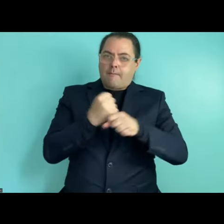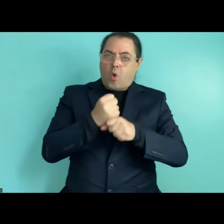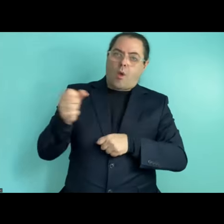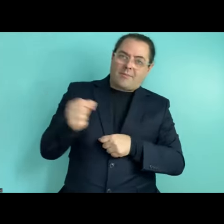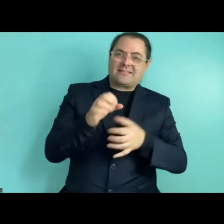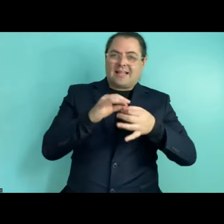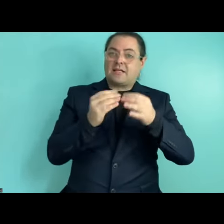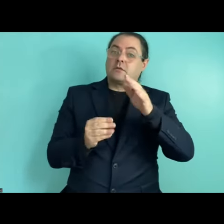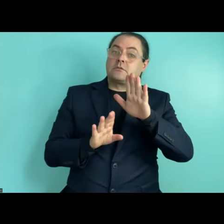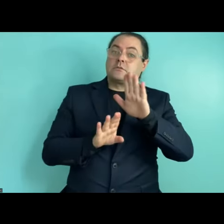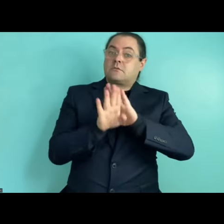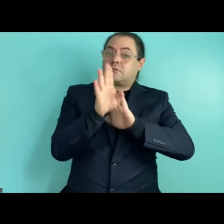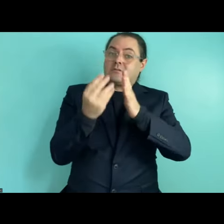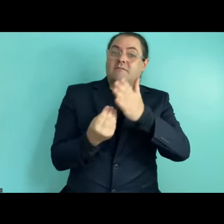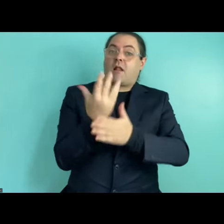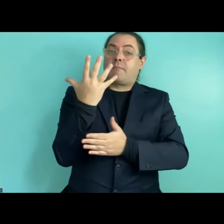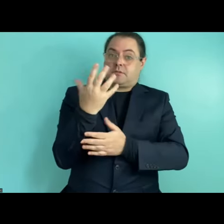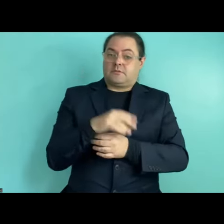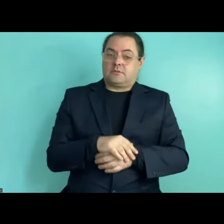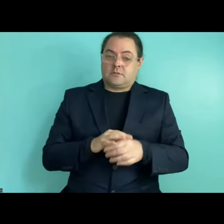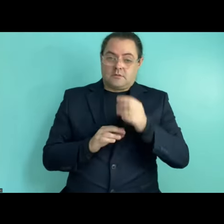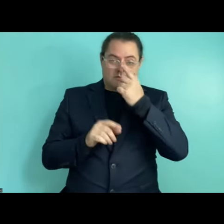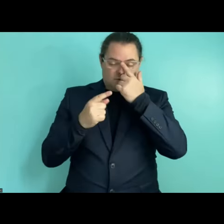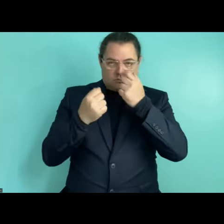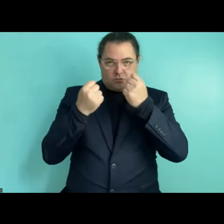for development operates almost in 10 15:45:40 African countries and through the